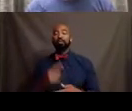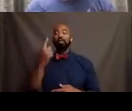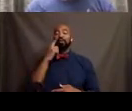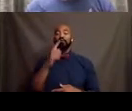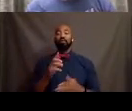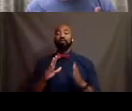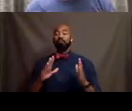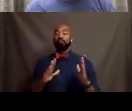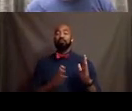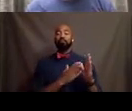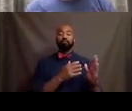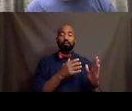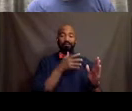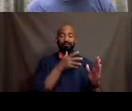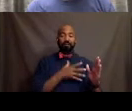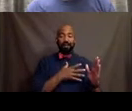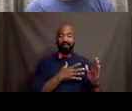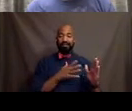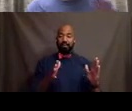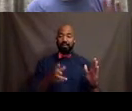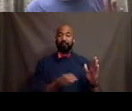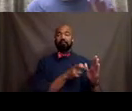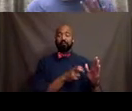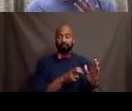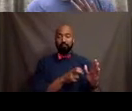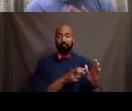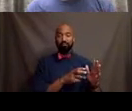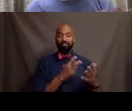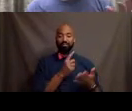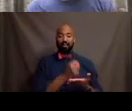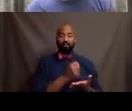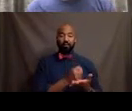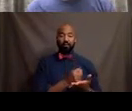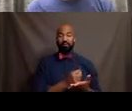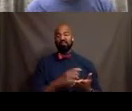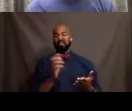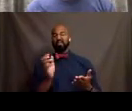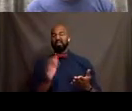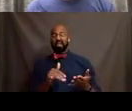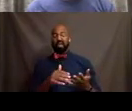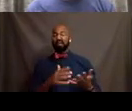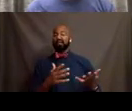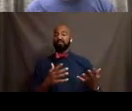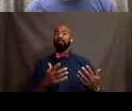or for folks that identify more on the feminine continuum, we offer gel, I'm sorry,